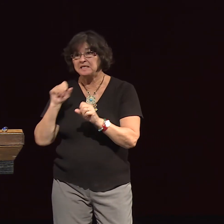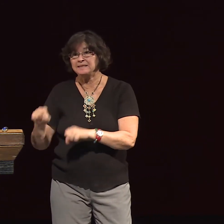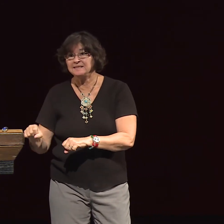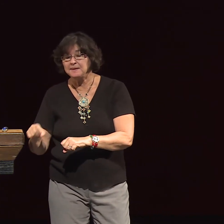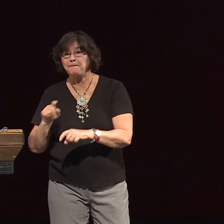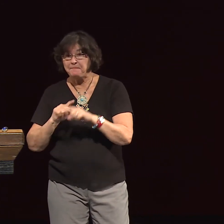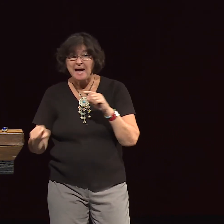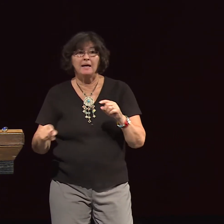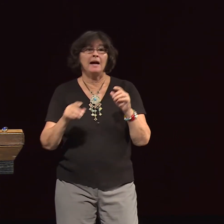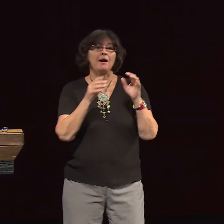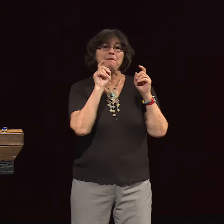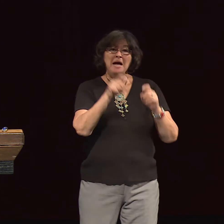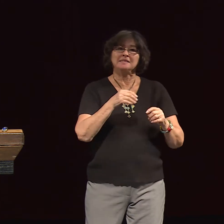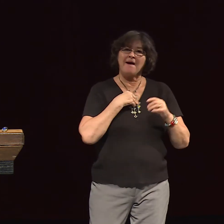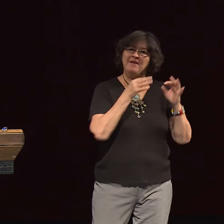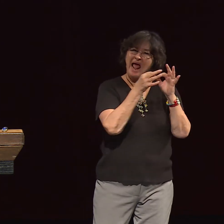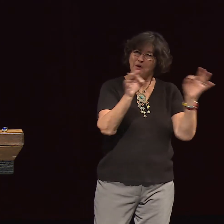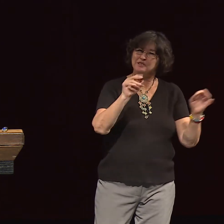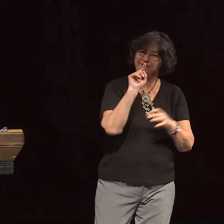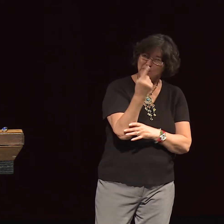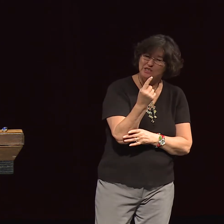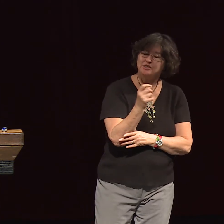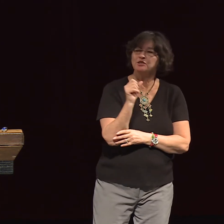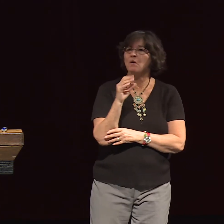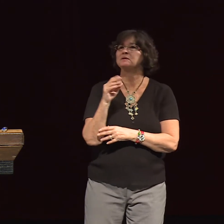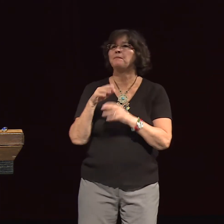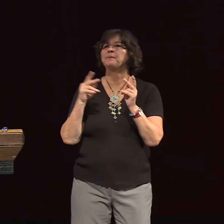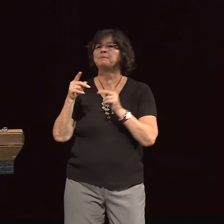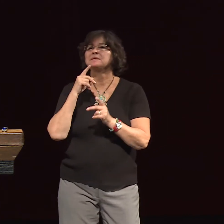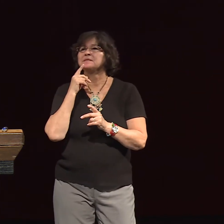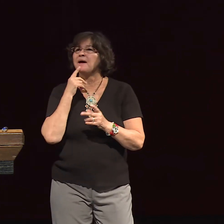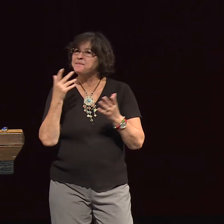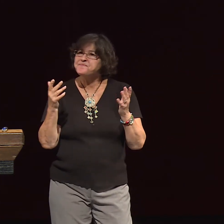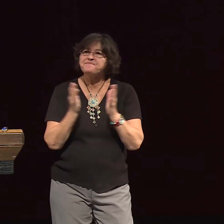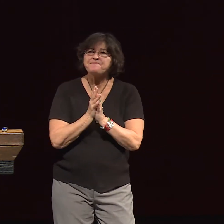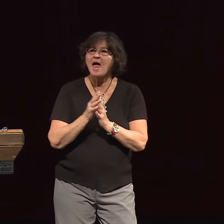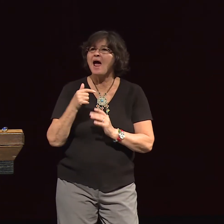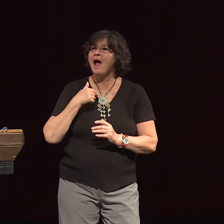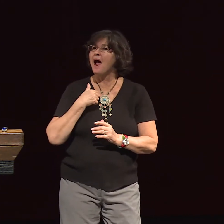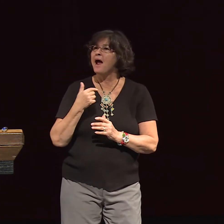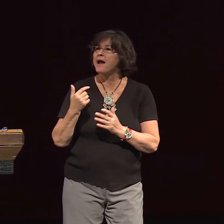Language is related to communication, but you must have language first.